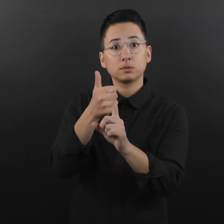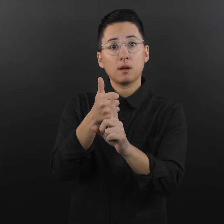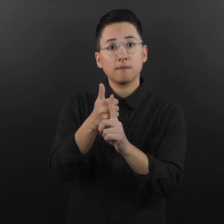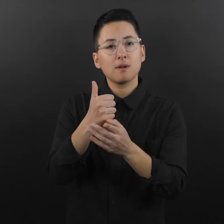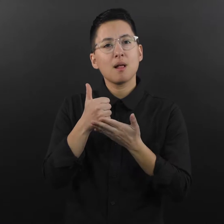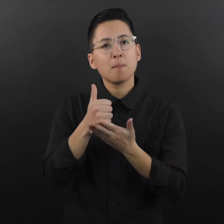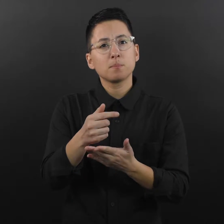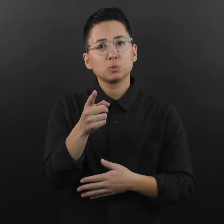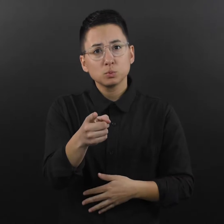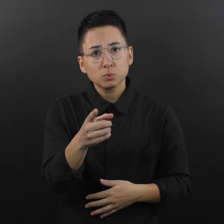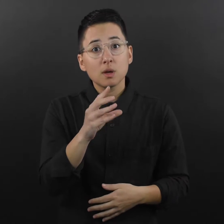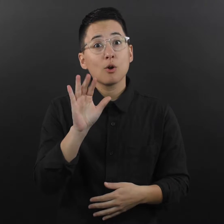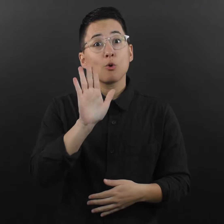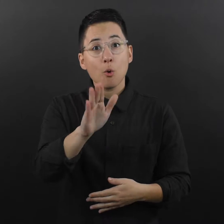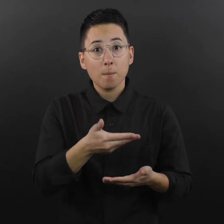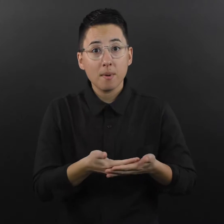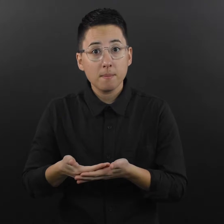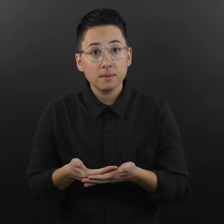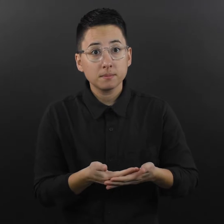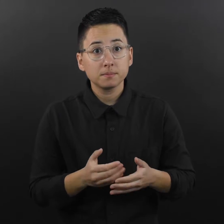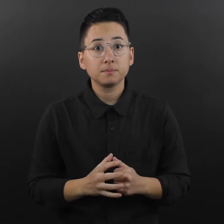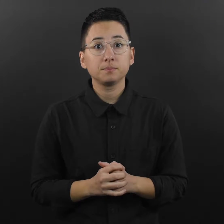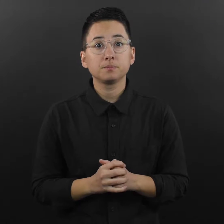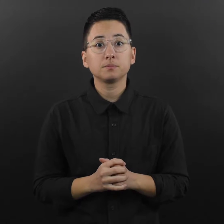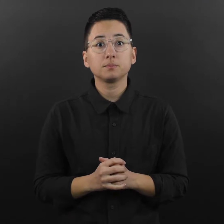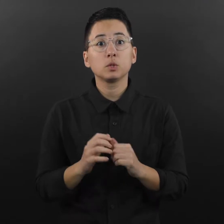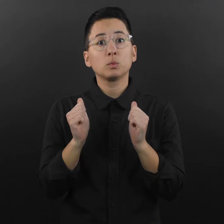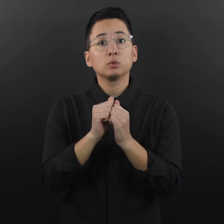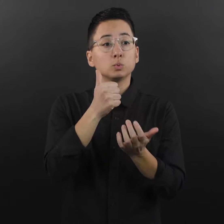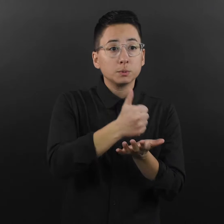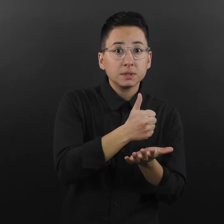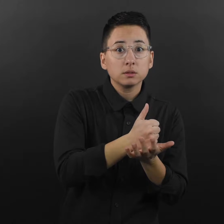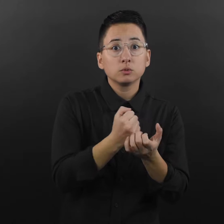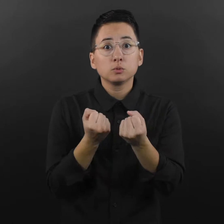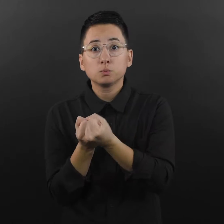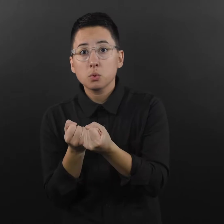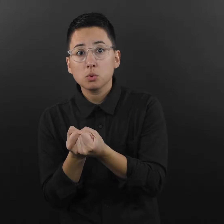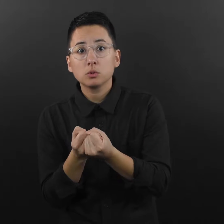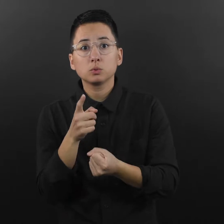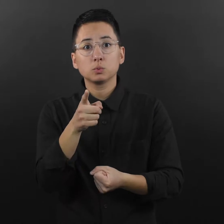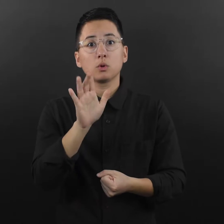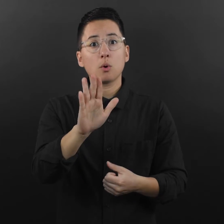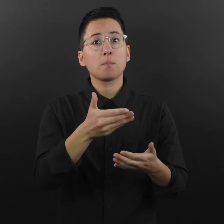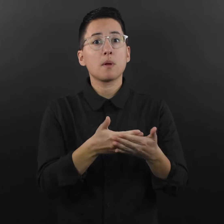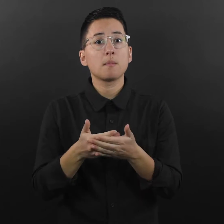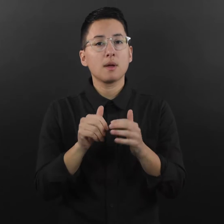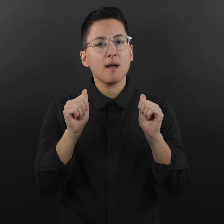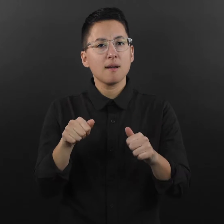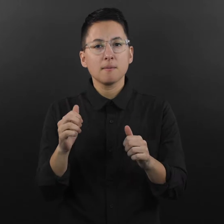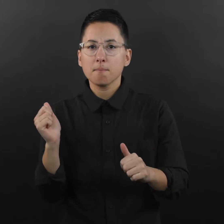helps you as well as your baby. With treatment and support, you and your baby can get back on track